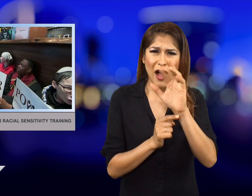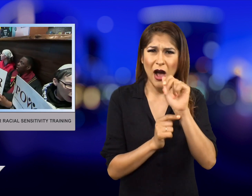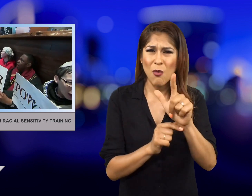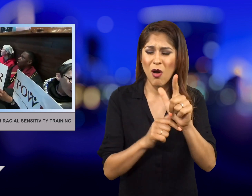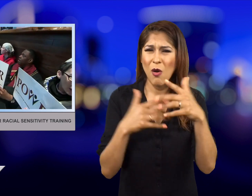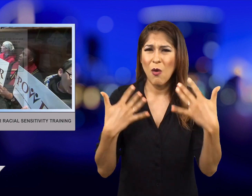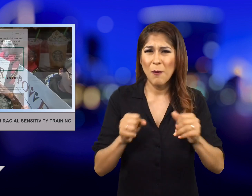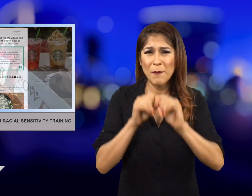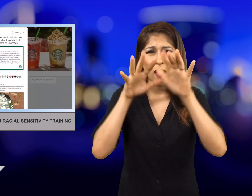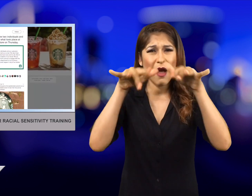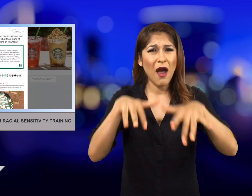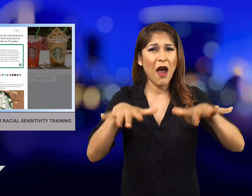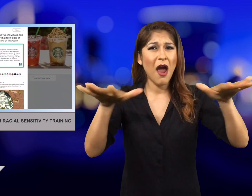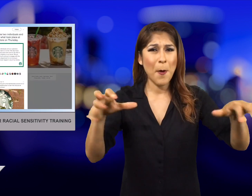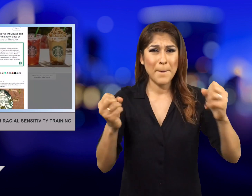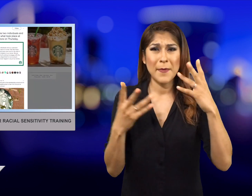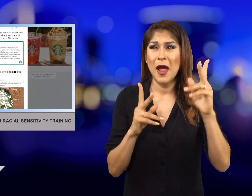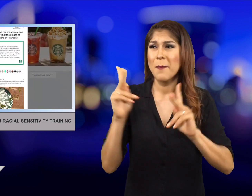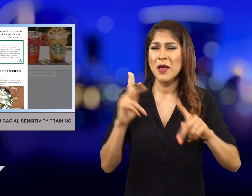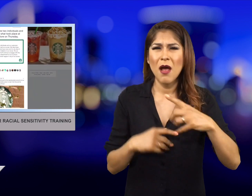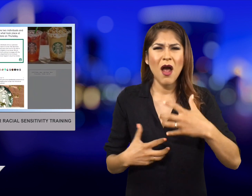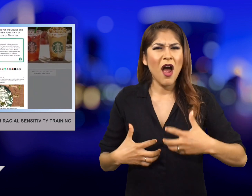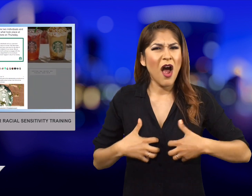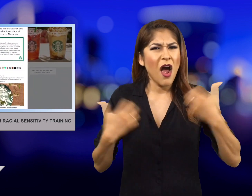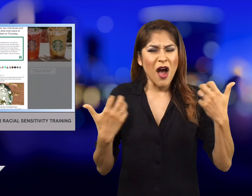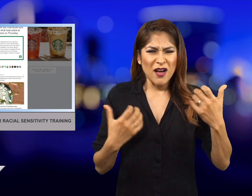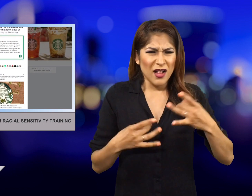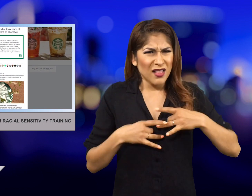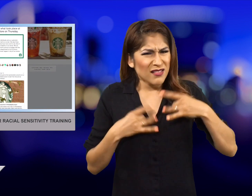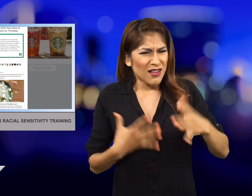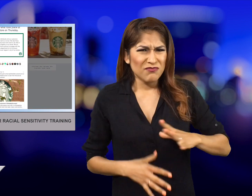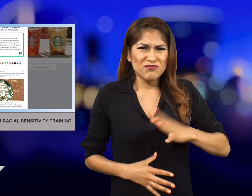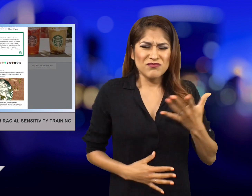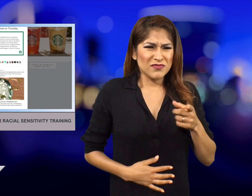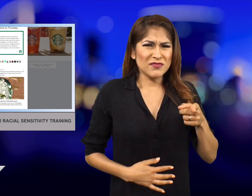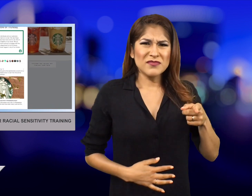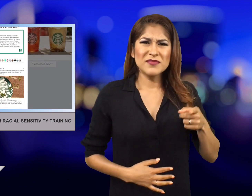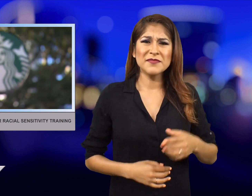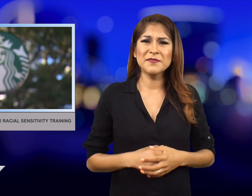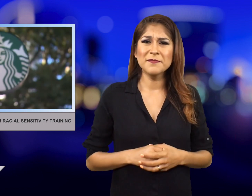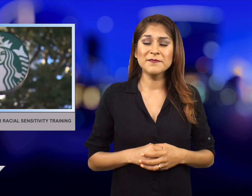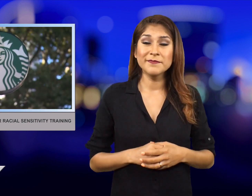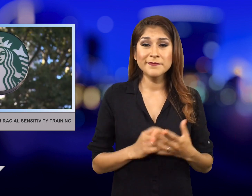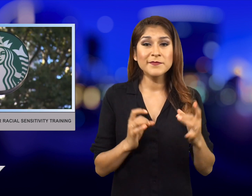The viral video sparked nationwide outrage.